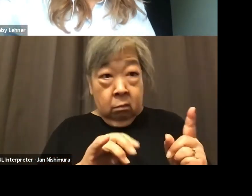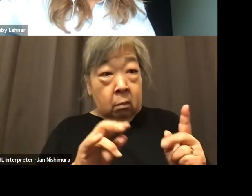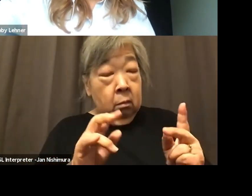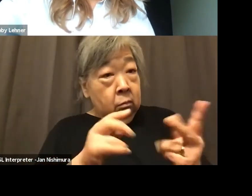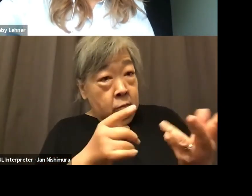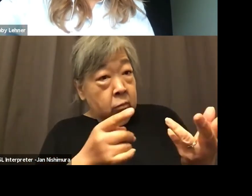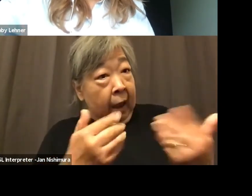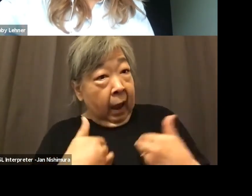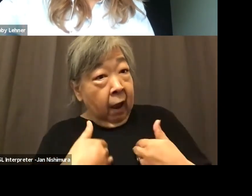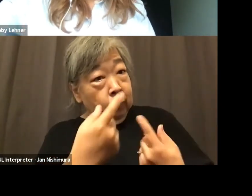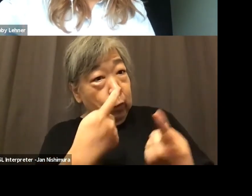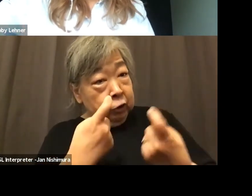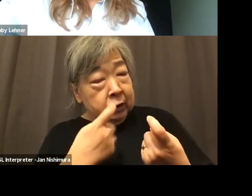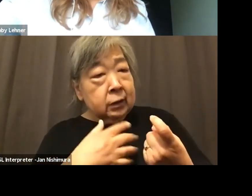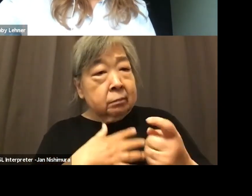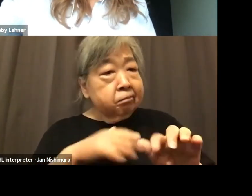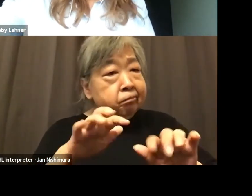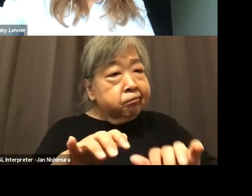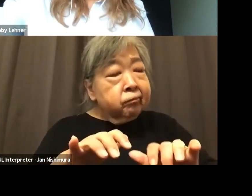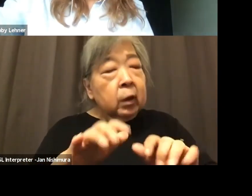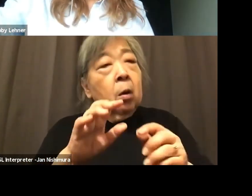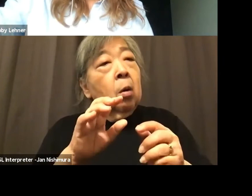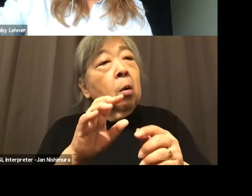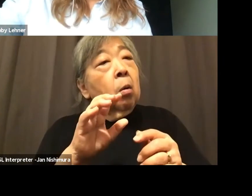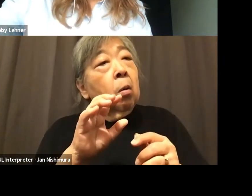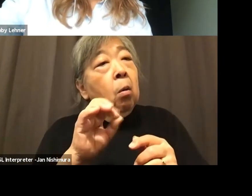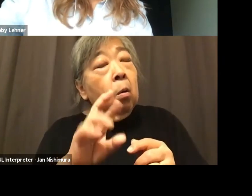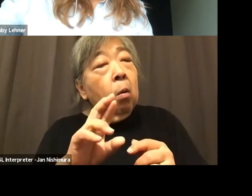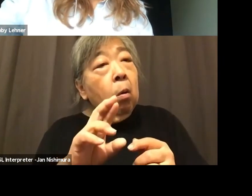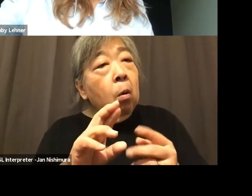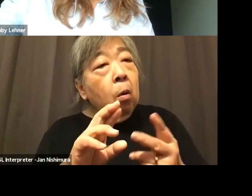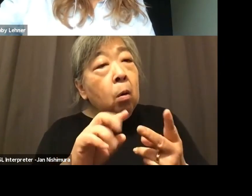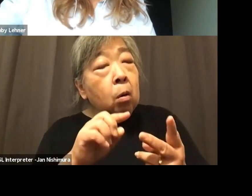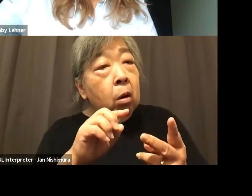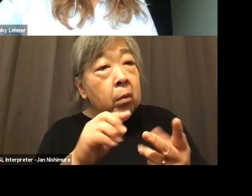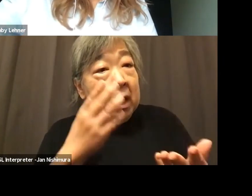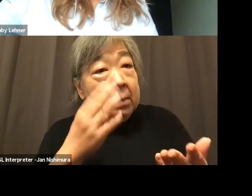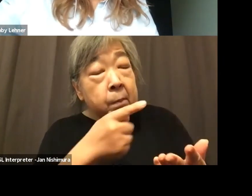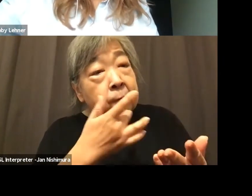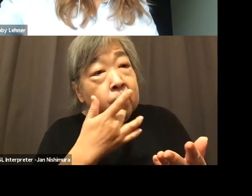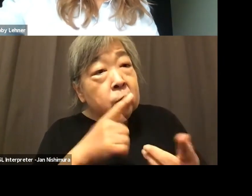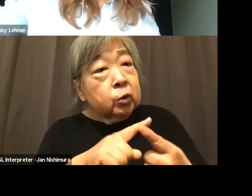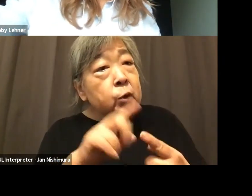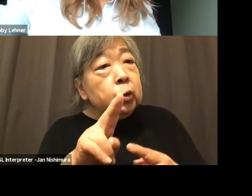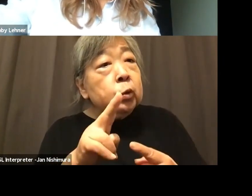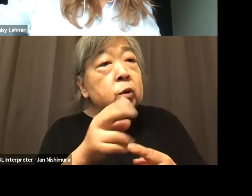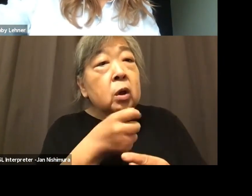to let us know if you want to use audio and speak your question or if you want to come